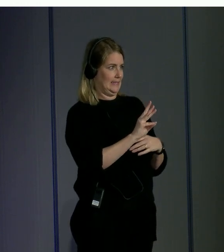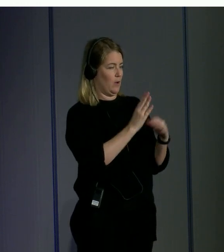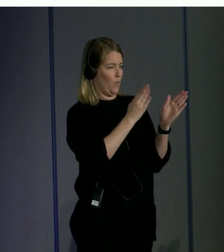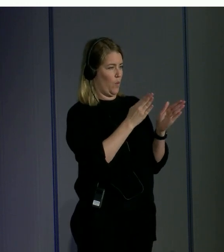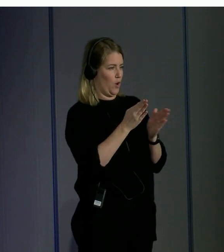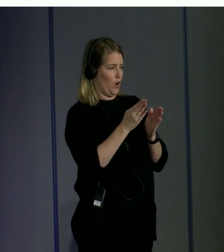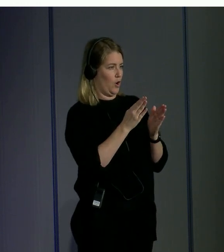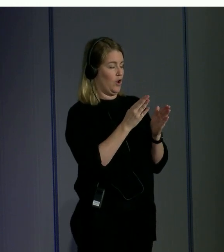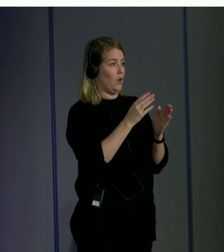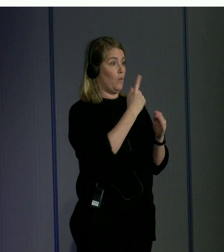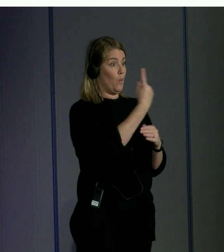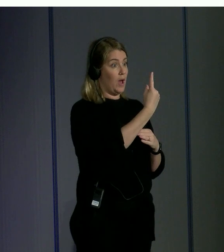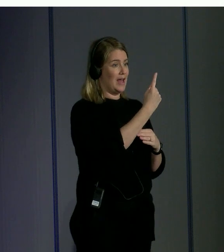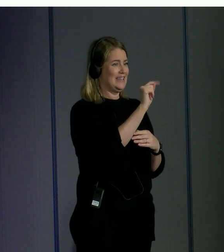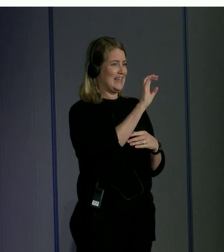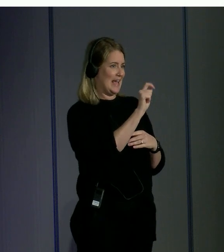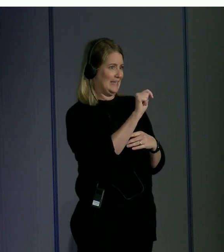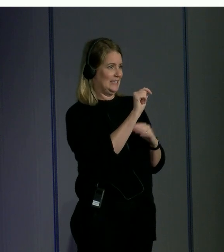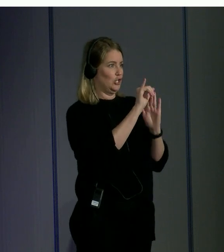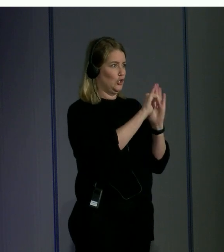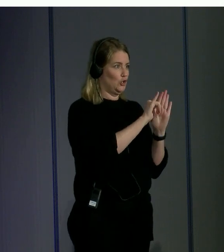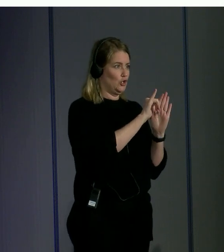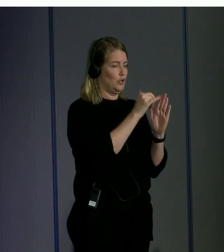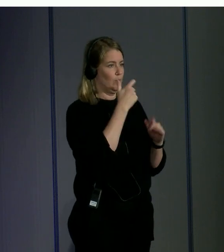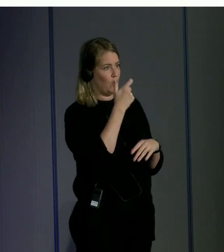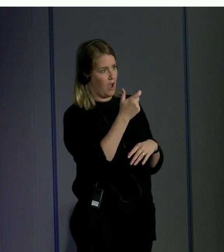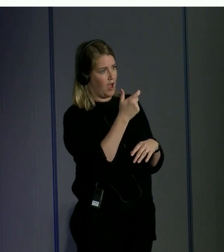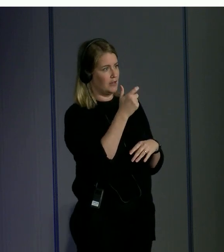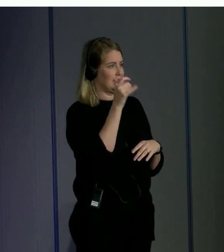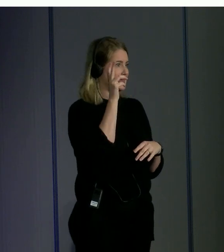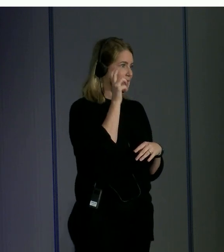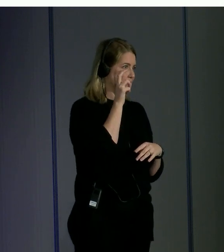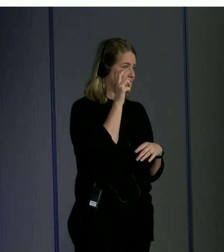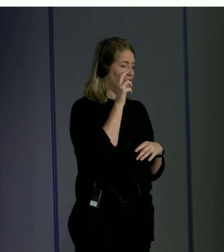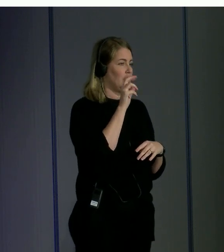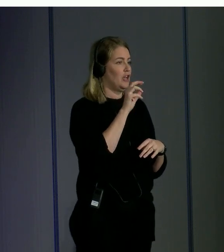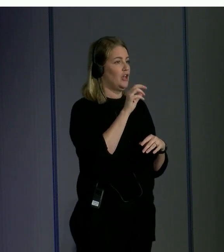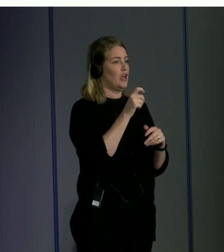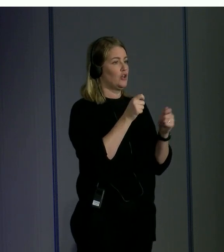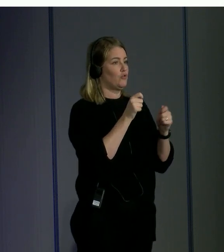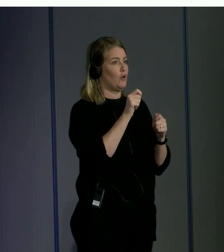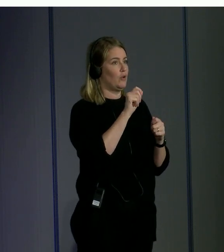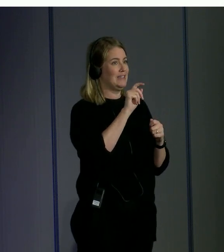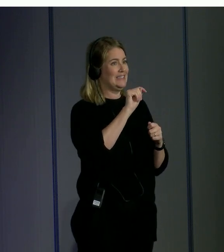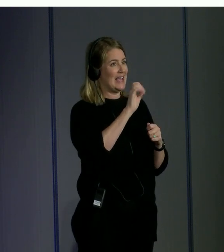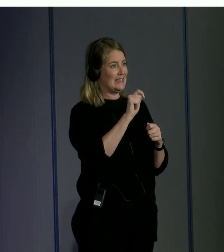Control 1 is text, YouTube, watch, listen. Control 2 is text, videos, music.